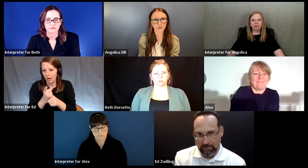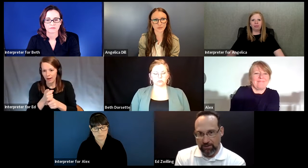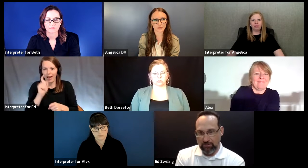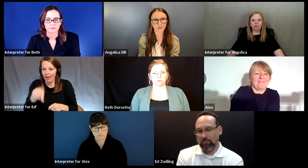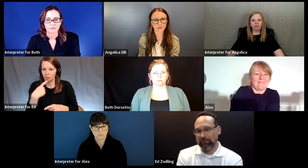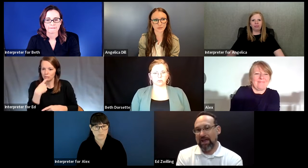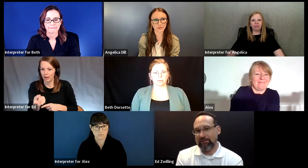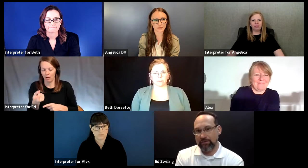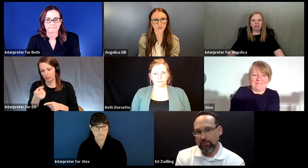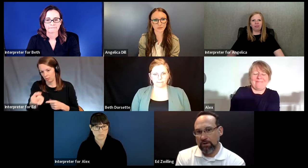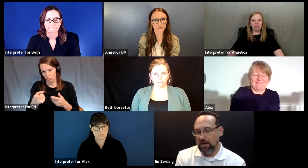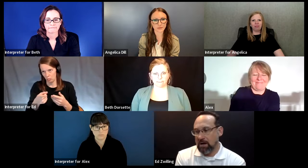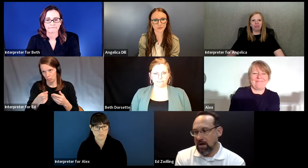I think you almost have to.